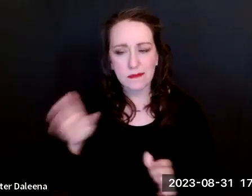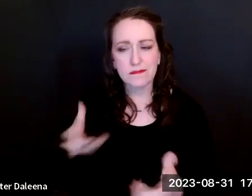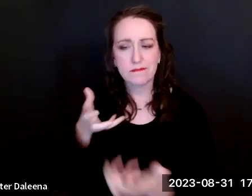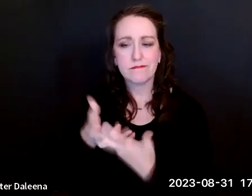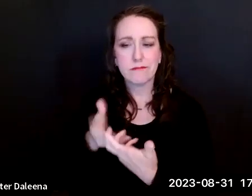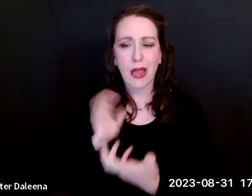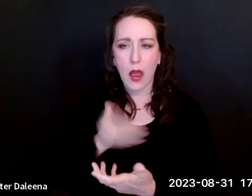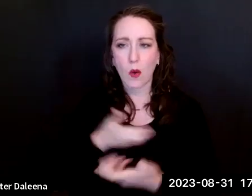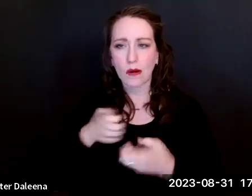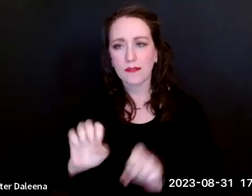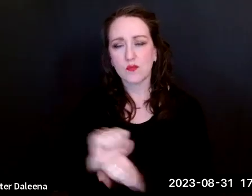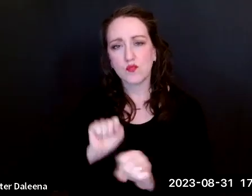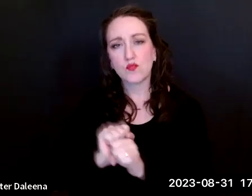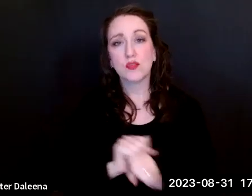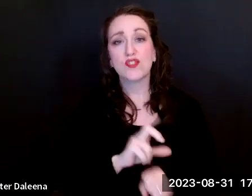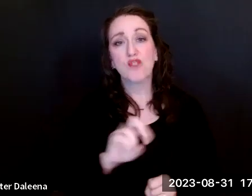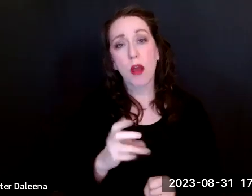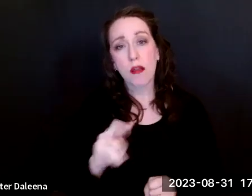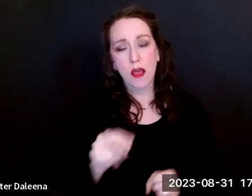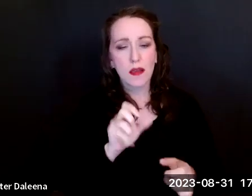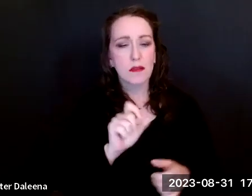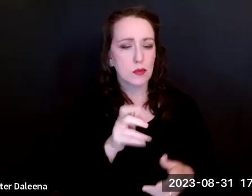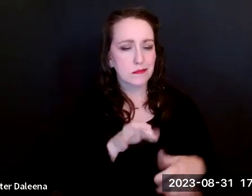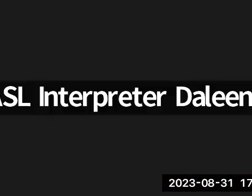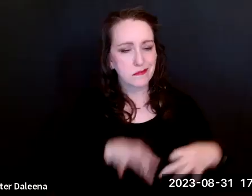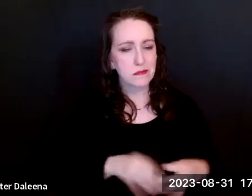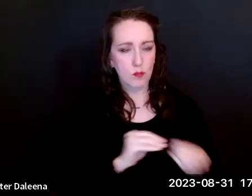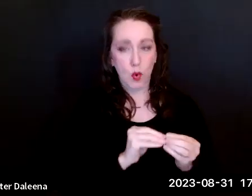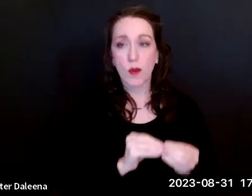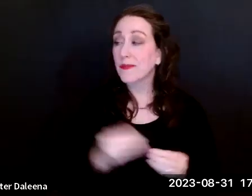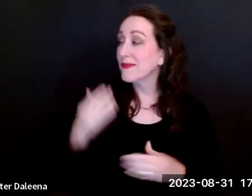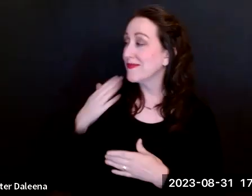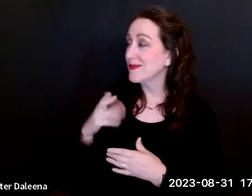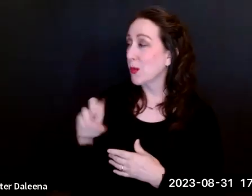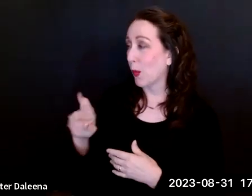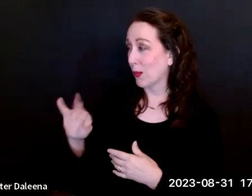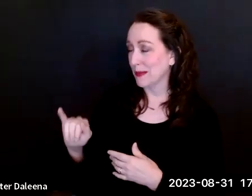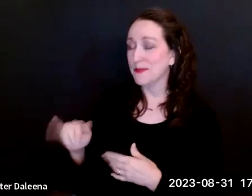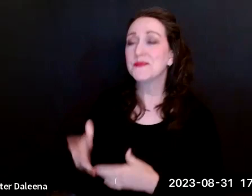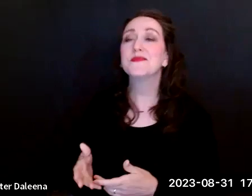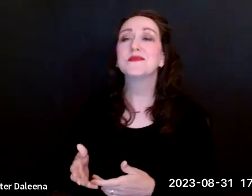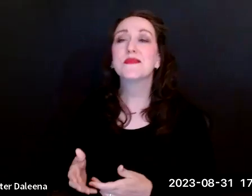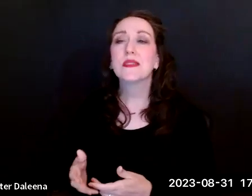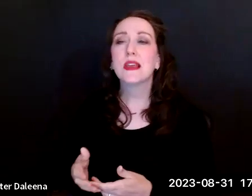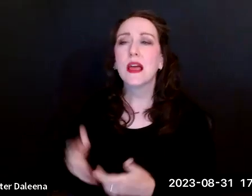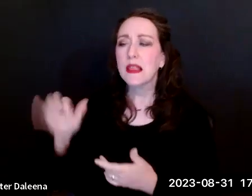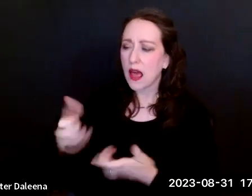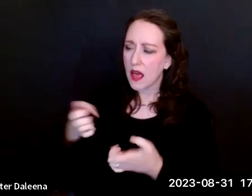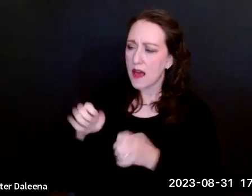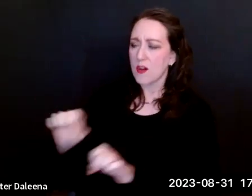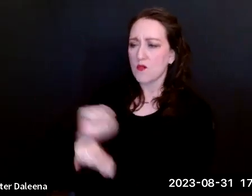more detail about these efforts Shawna thank you Corey um so these efforts as Corey said have been